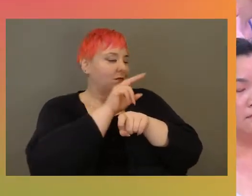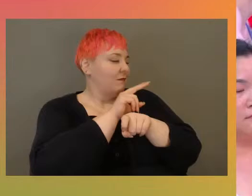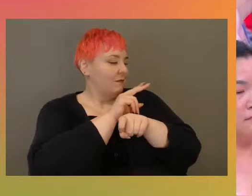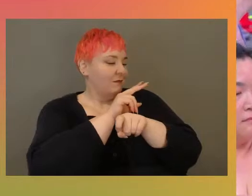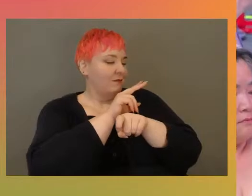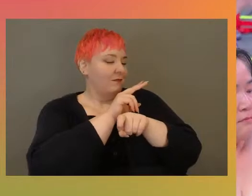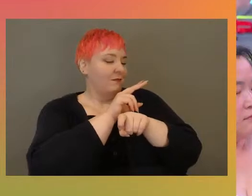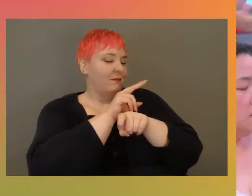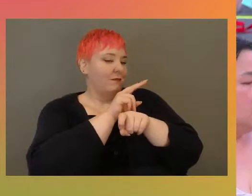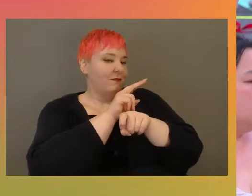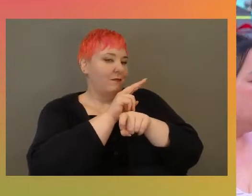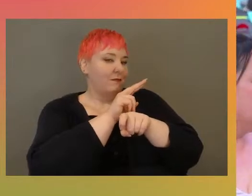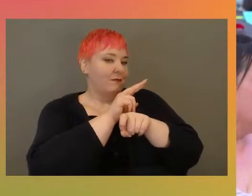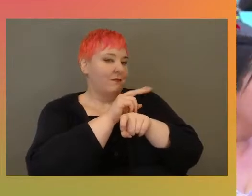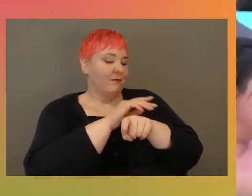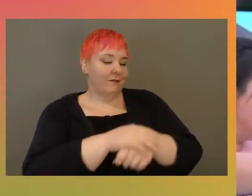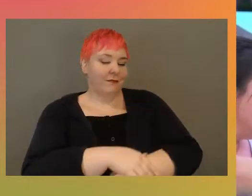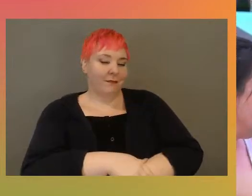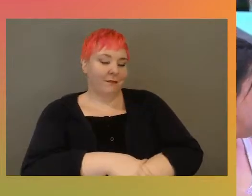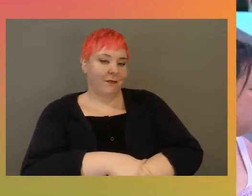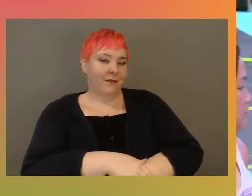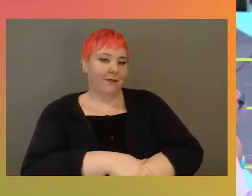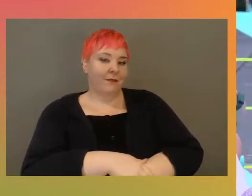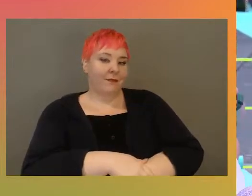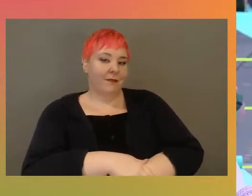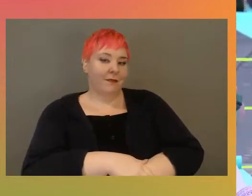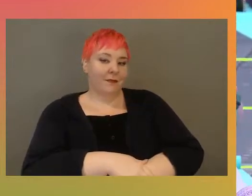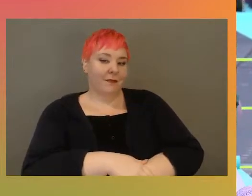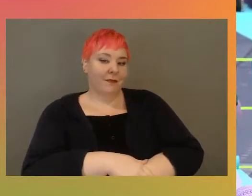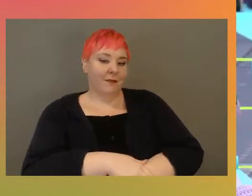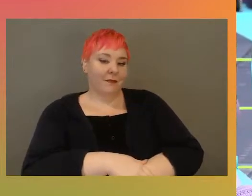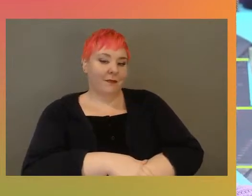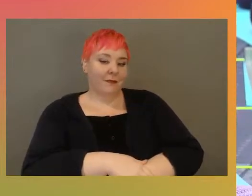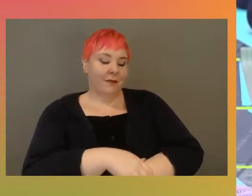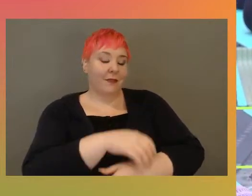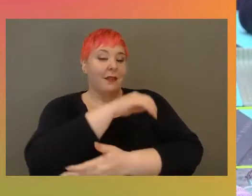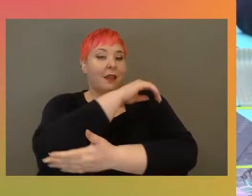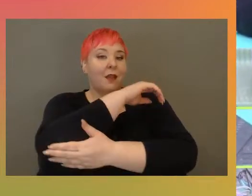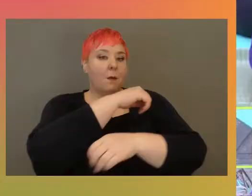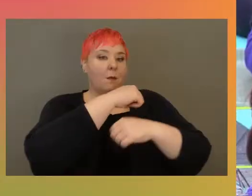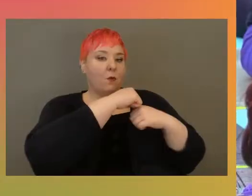BEND THE LEFT KNEE INTO YOUR CHEST.